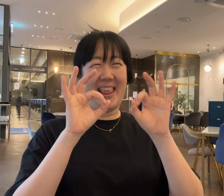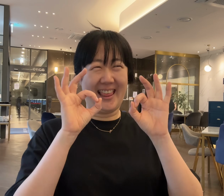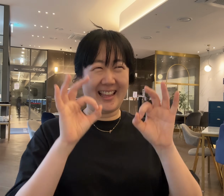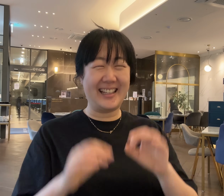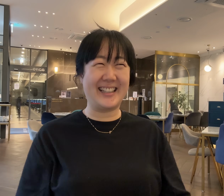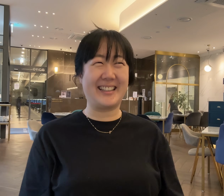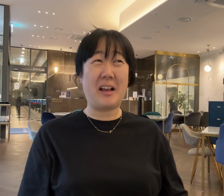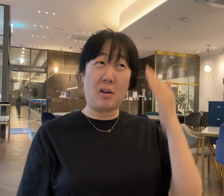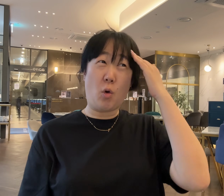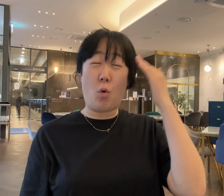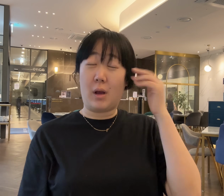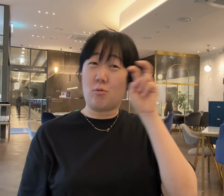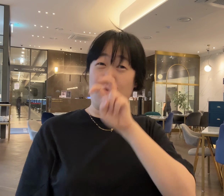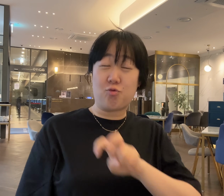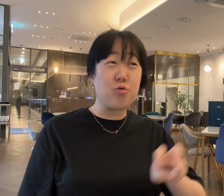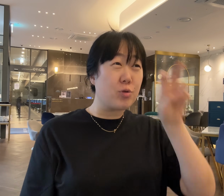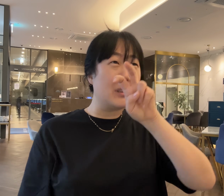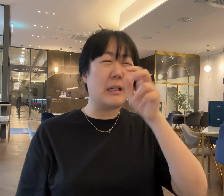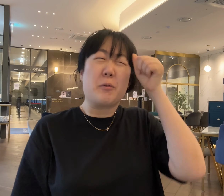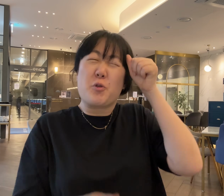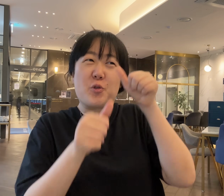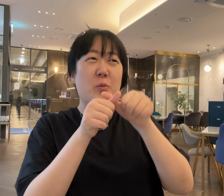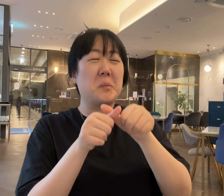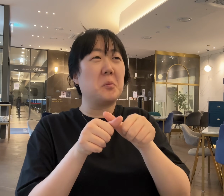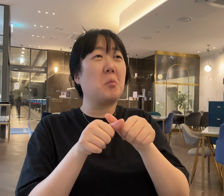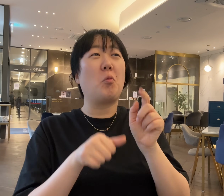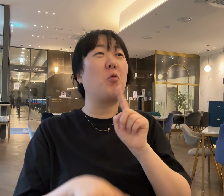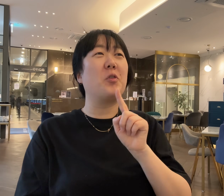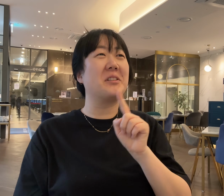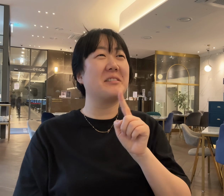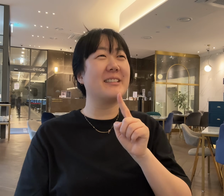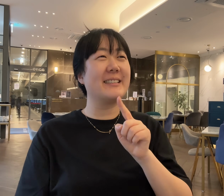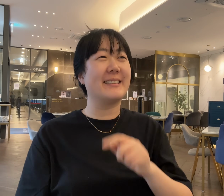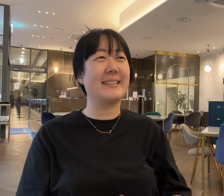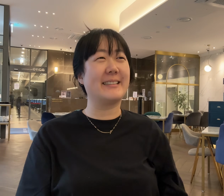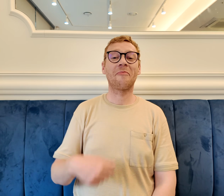What was the most memorable thing about your trip to Korea?